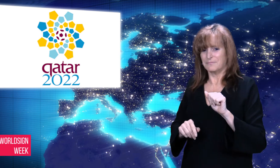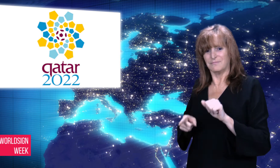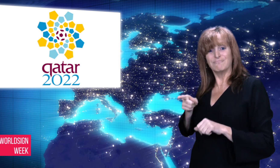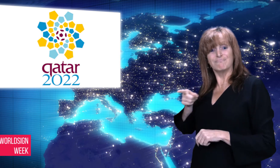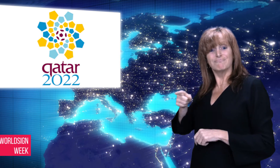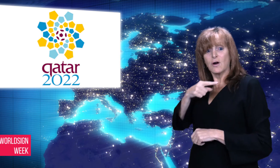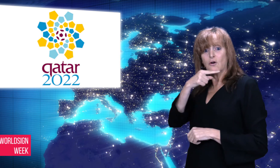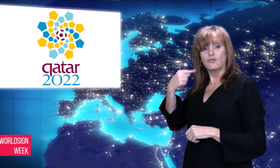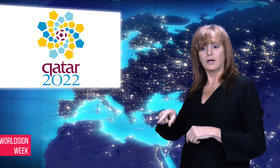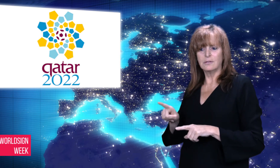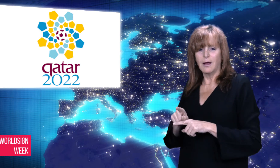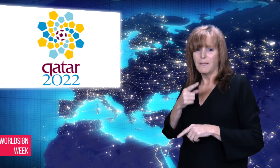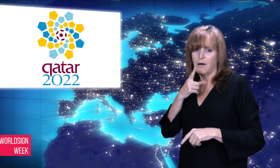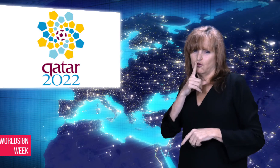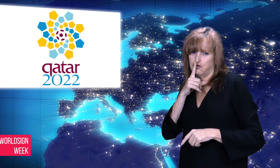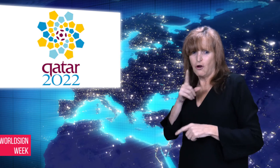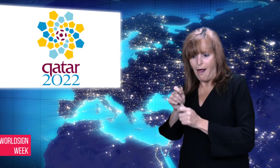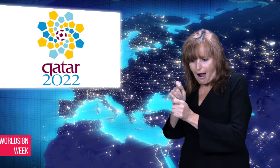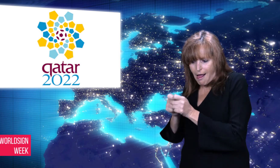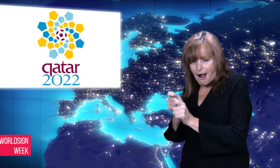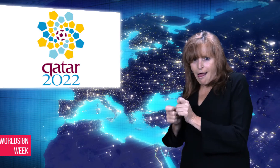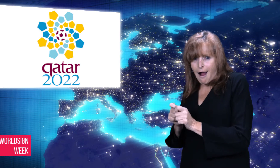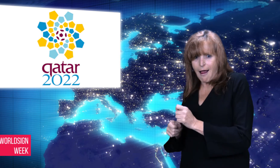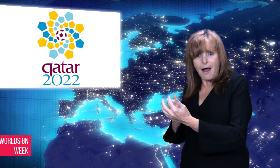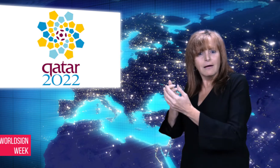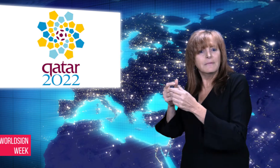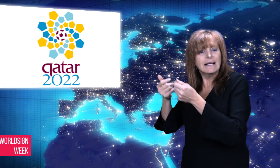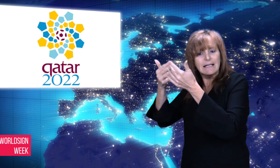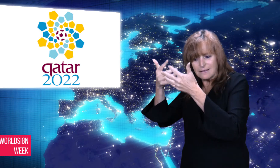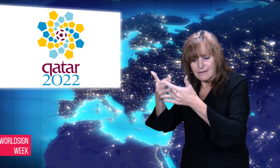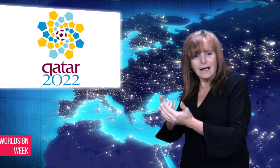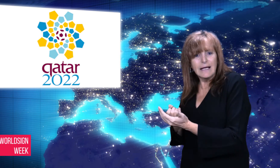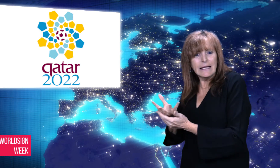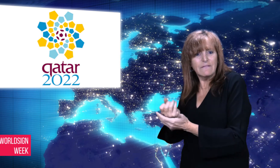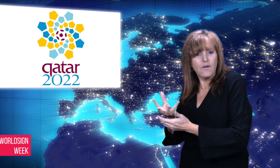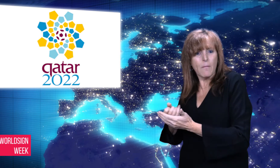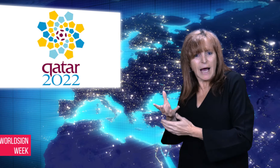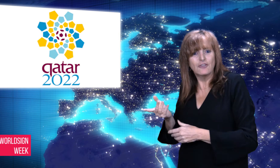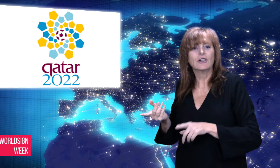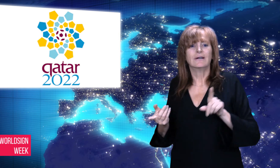Wada also accused Russia of manipulating doping data